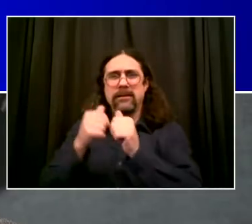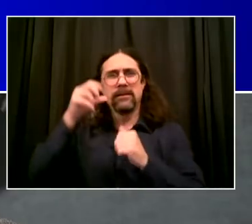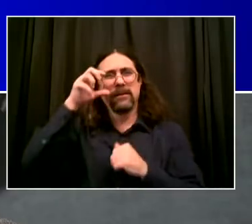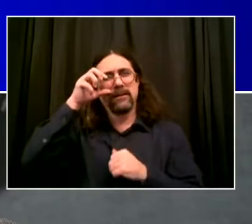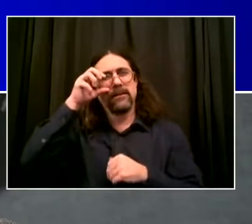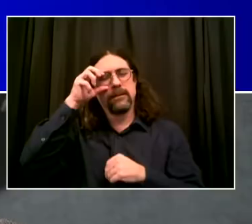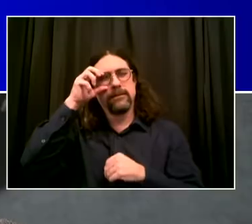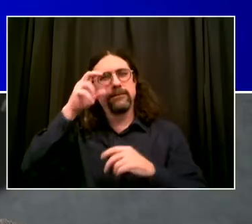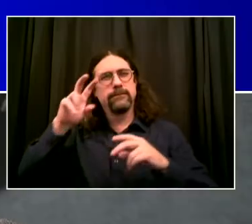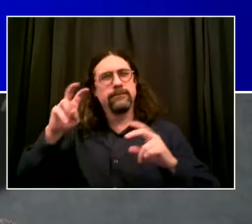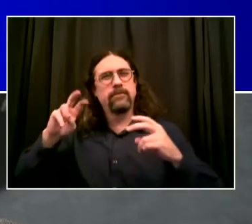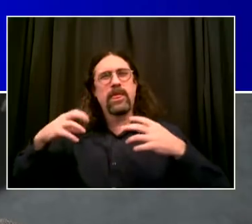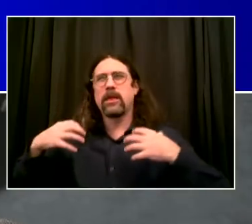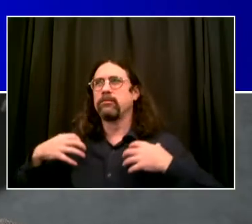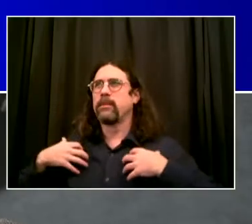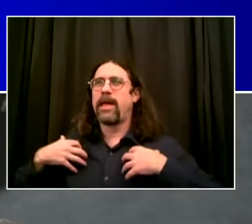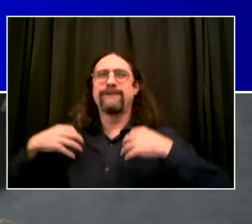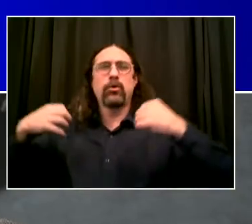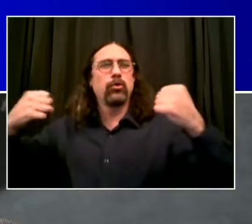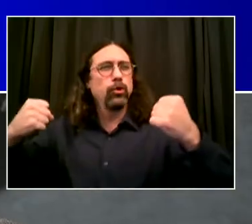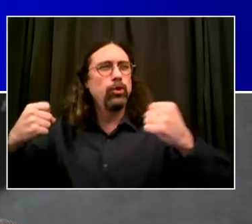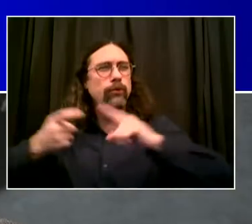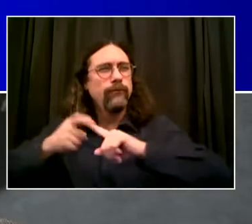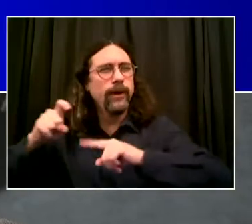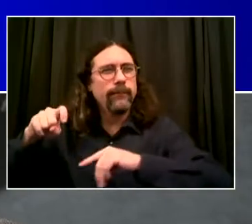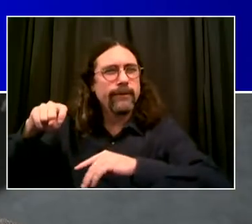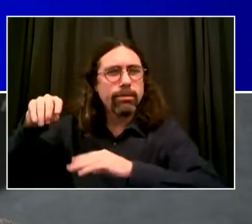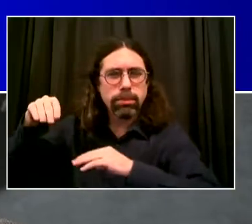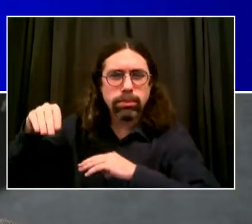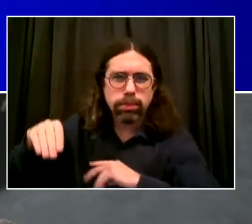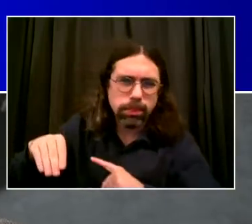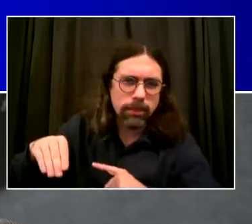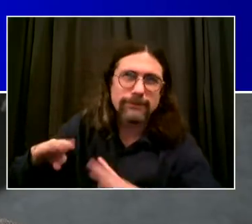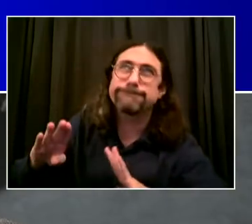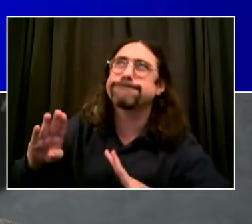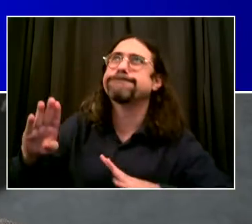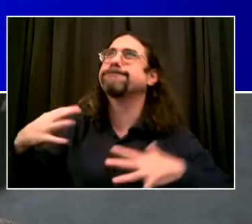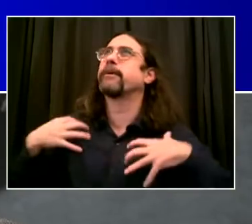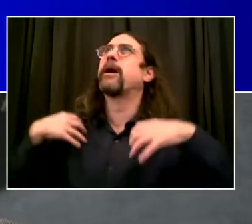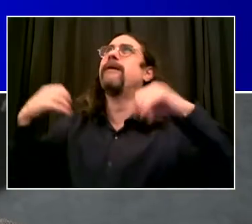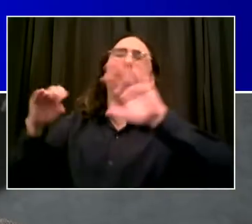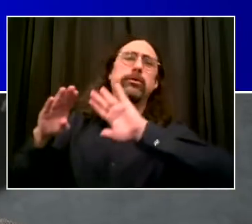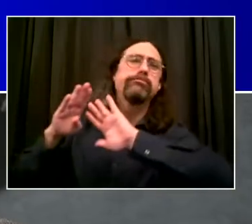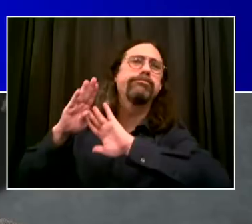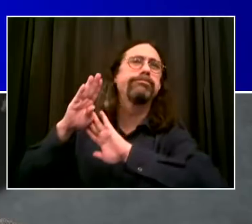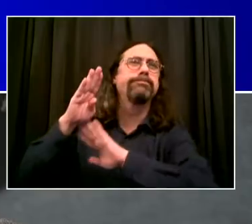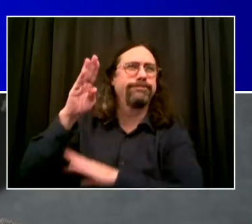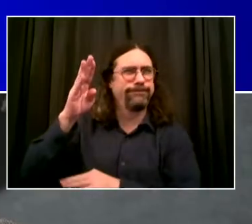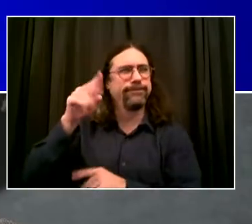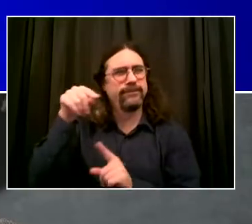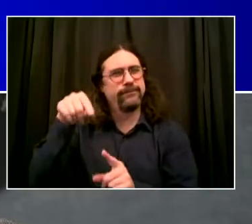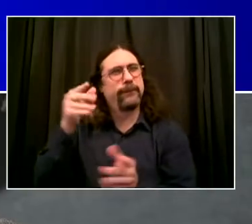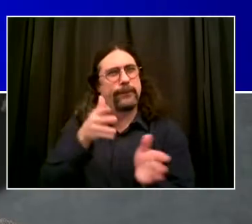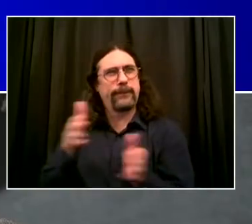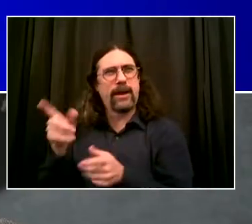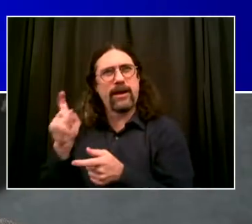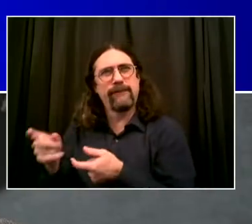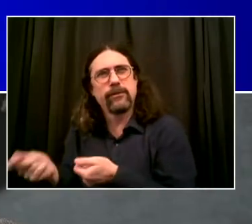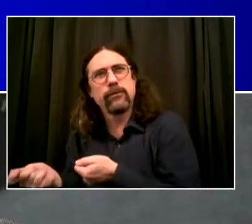WE ARE SHARING WITH YOU TODAY. WE HAVE A LOT OF WORK TO DO ALONG SITE ARE